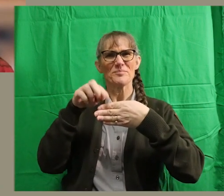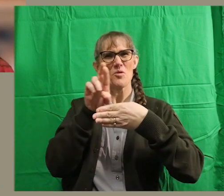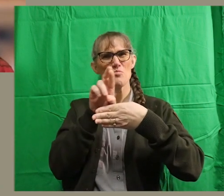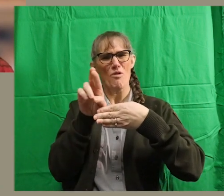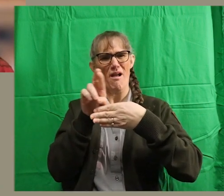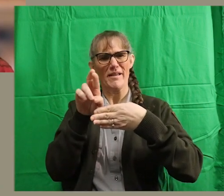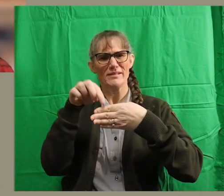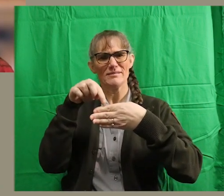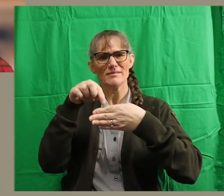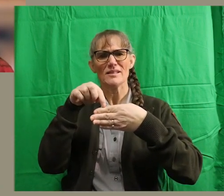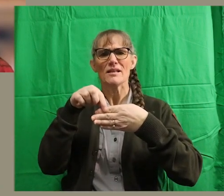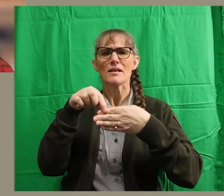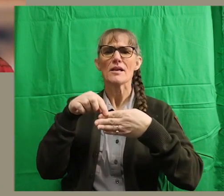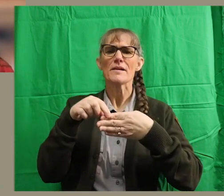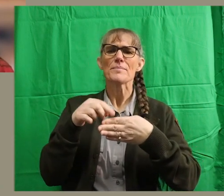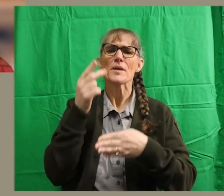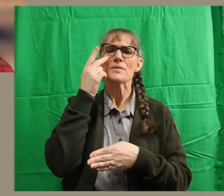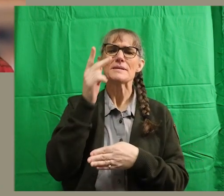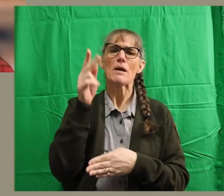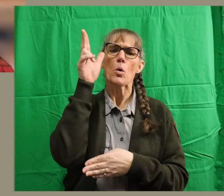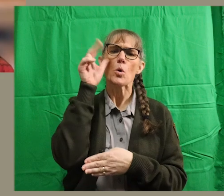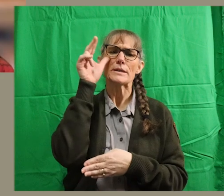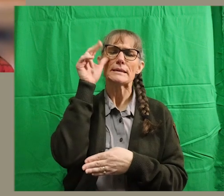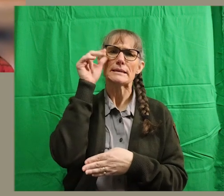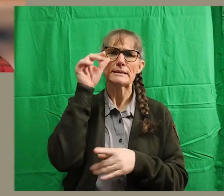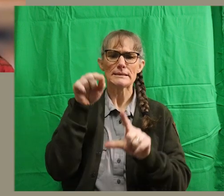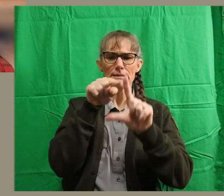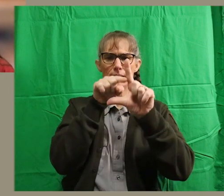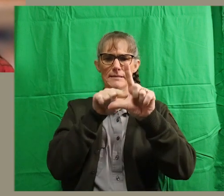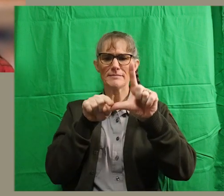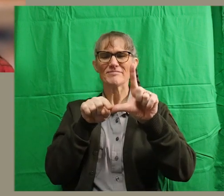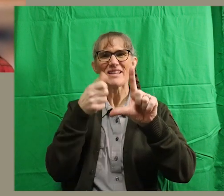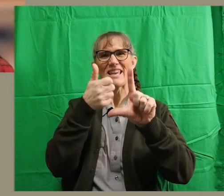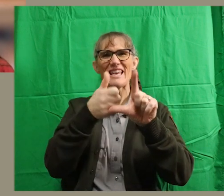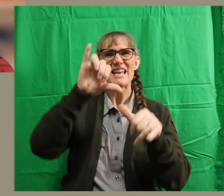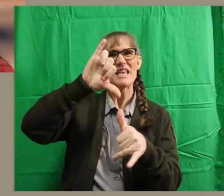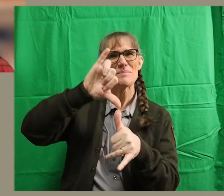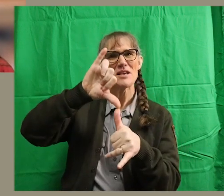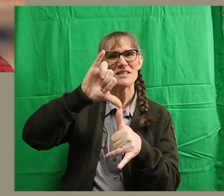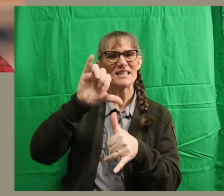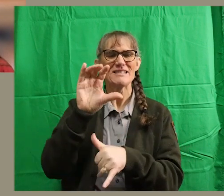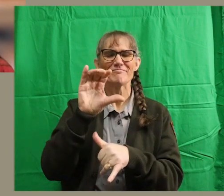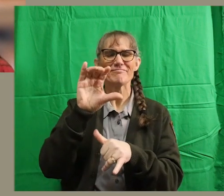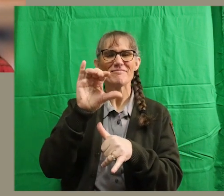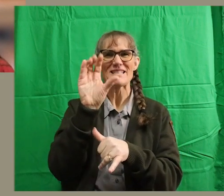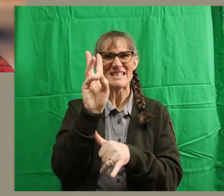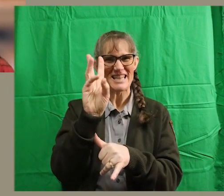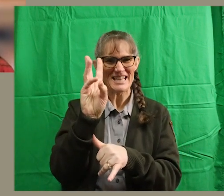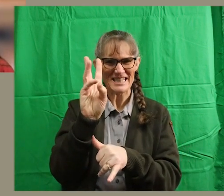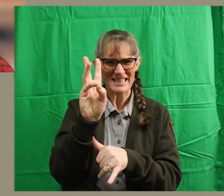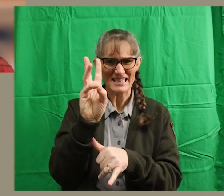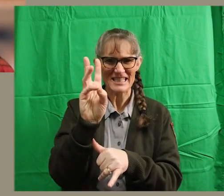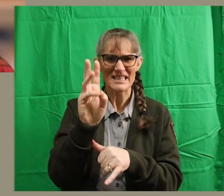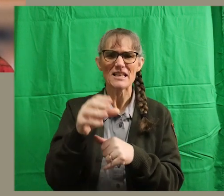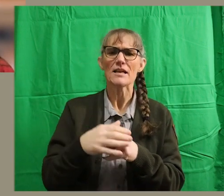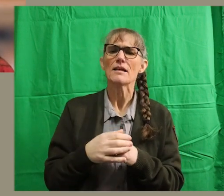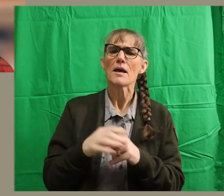here of the plot, we see that horses hit a 6 in in their mesowear ... their hypsodonty index.